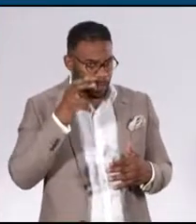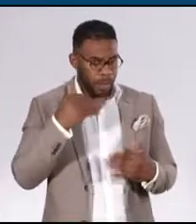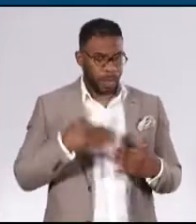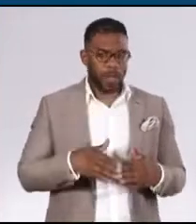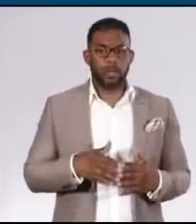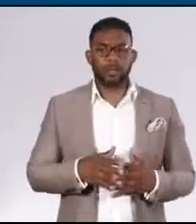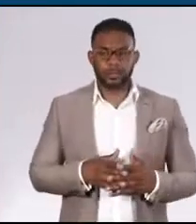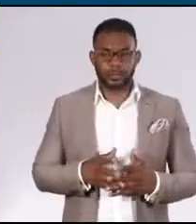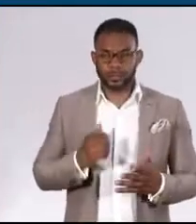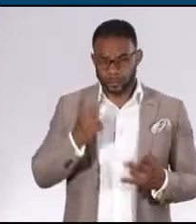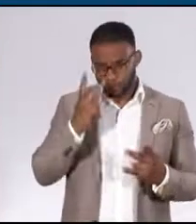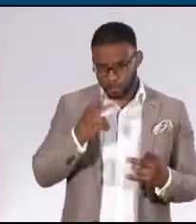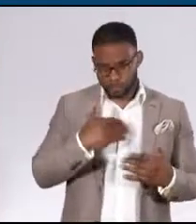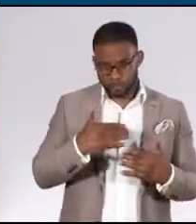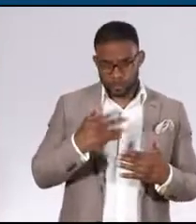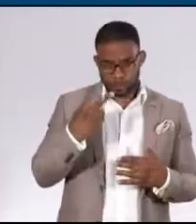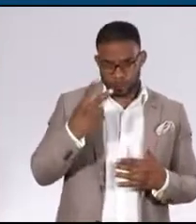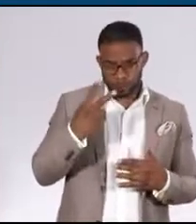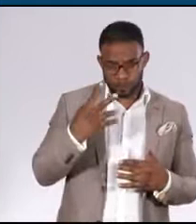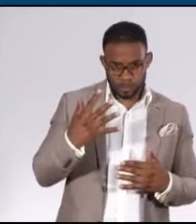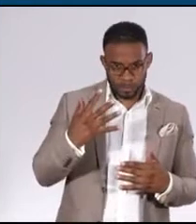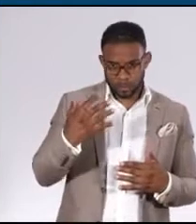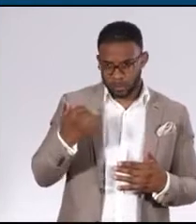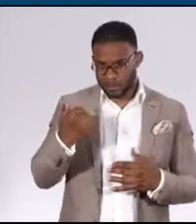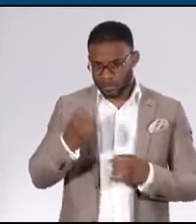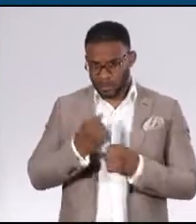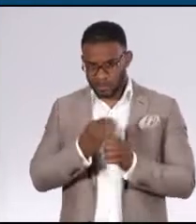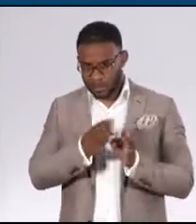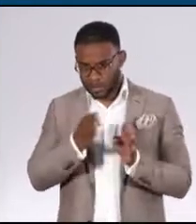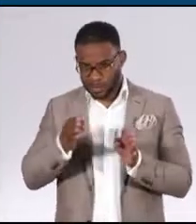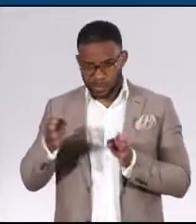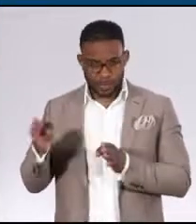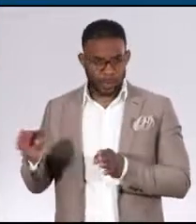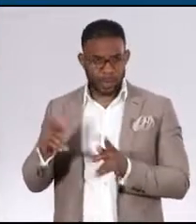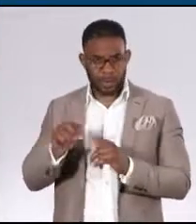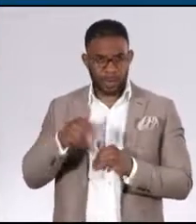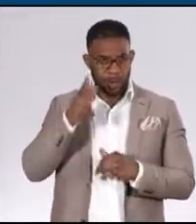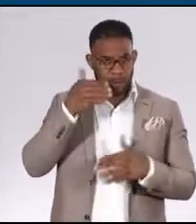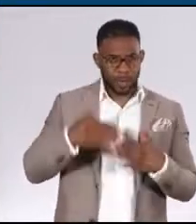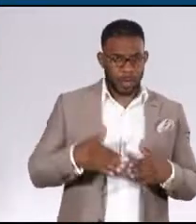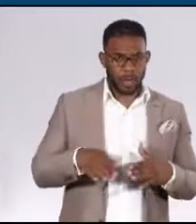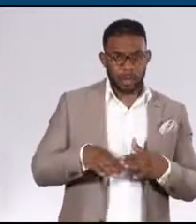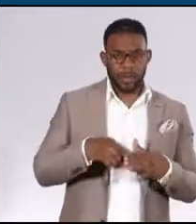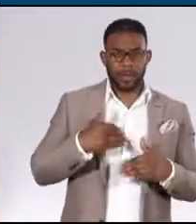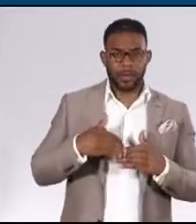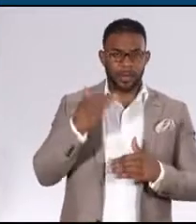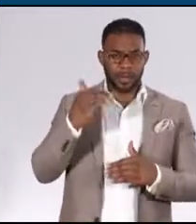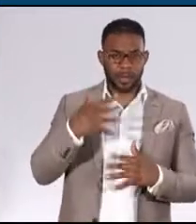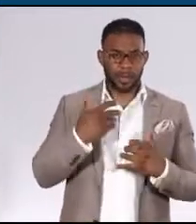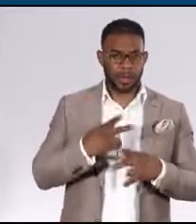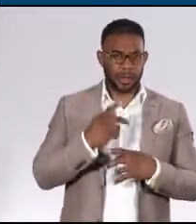We see over 25 and 10 year period that uh people with hearing loss base have greater health care expenditures over time.